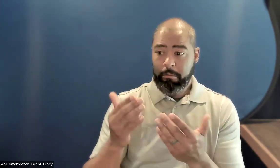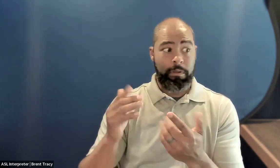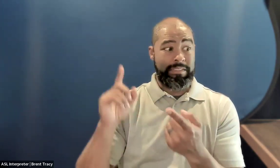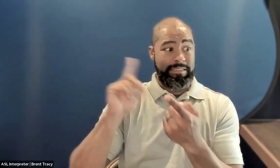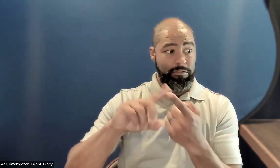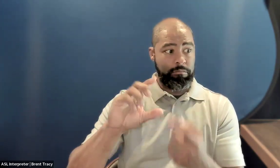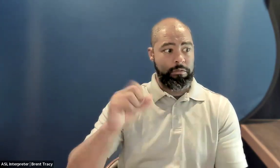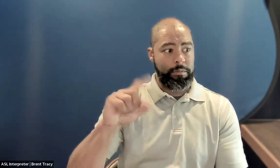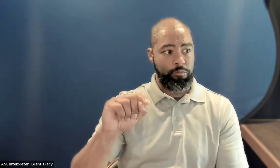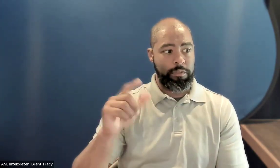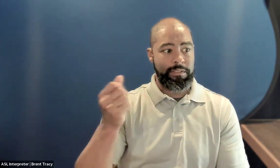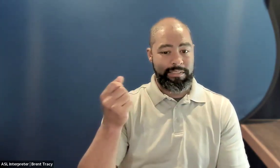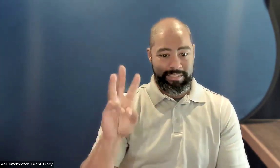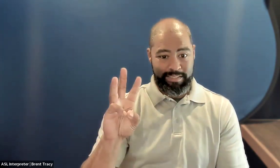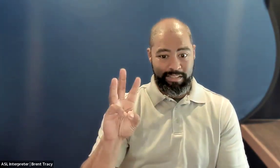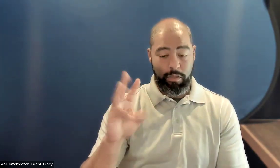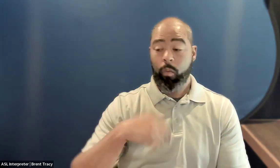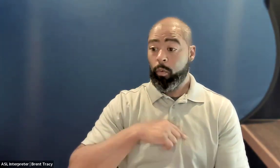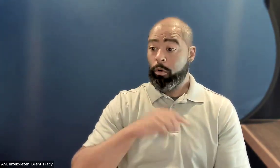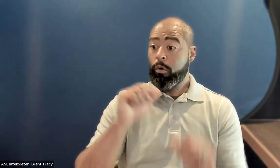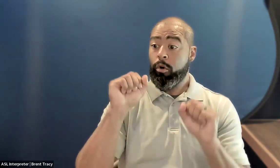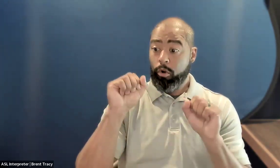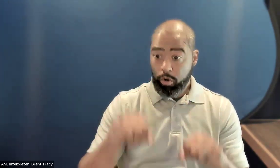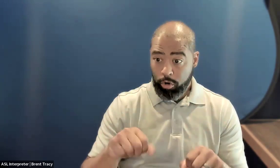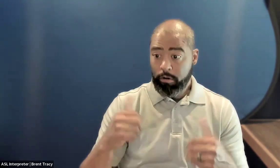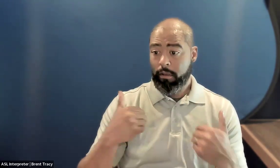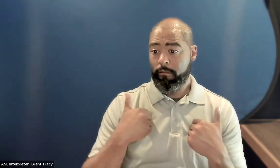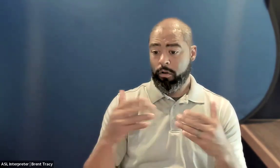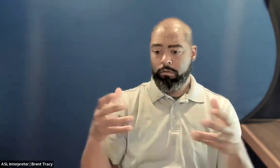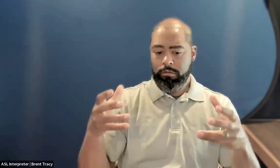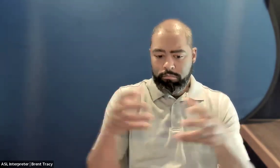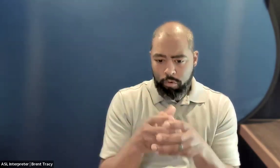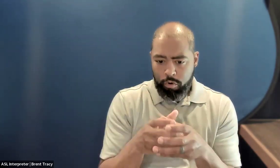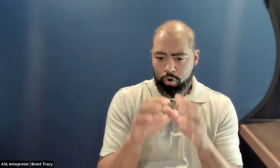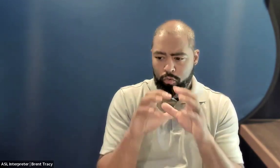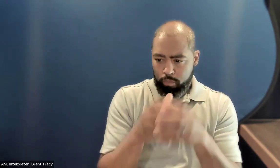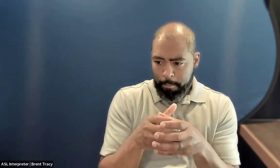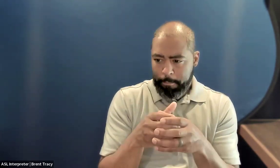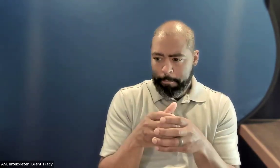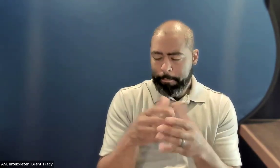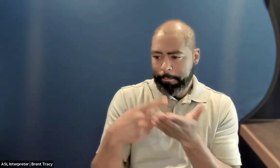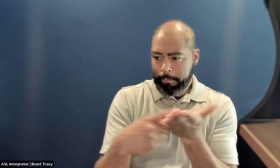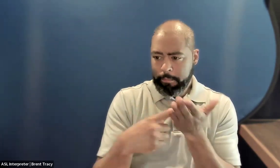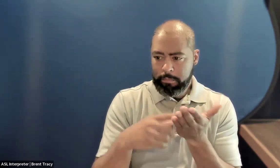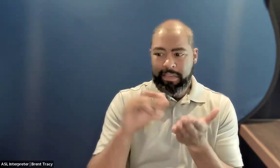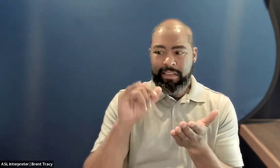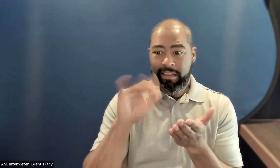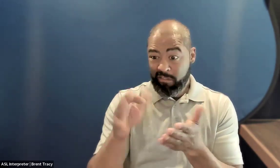We are open to small group discussions upon request and then the full text hopefully to be available later this fall.